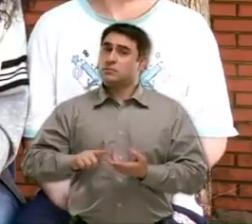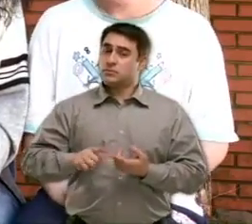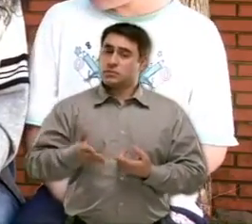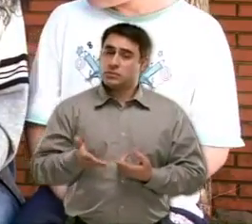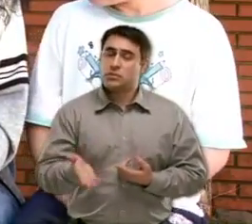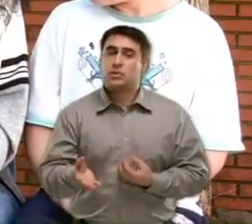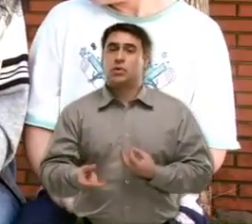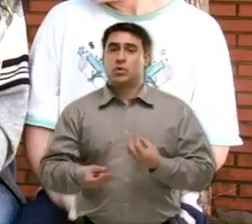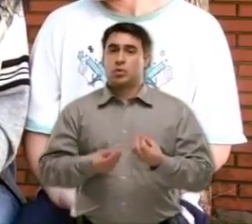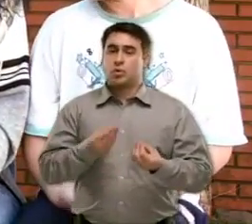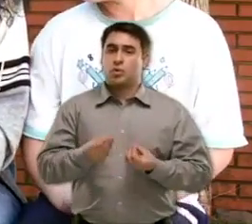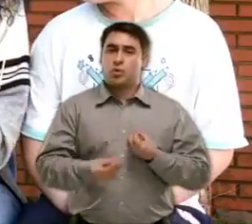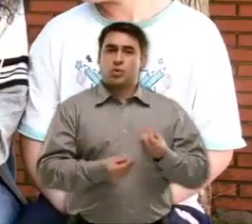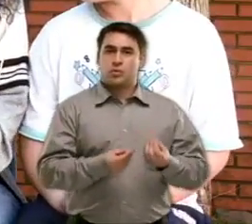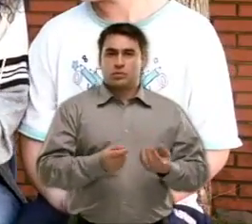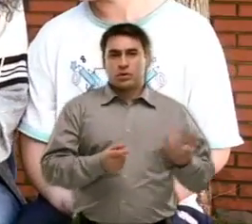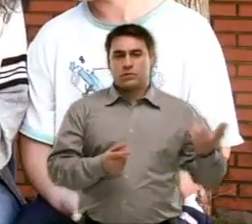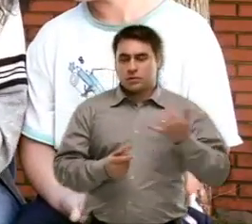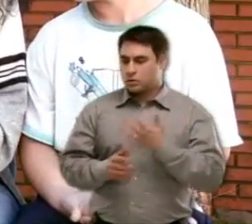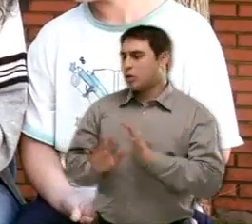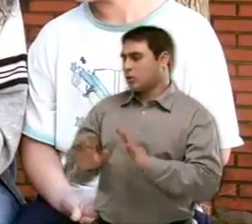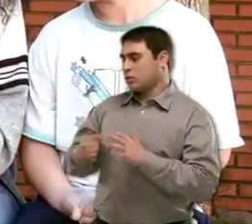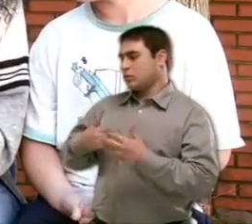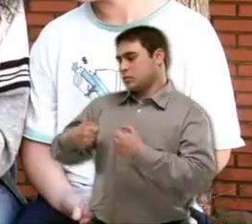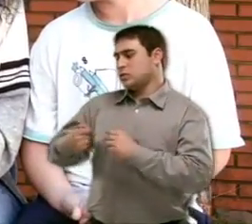then they said: "Well, we are going to need your help then".